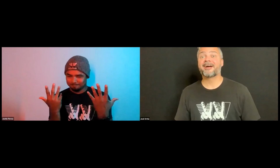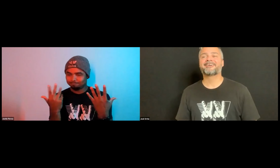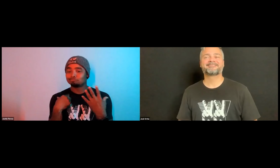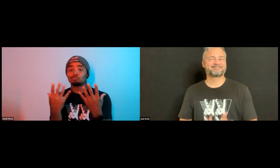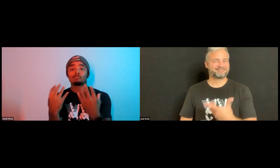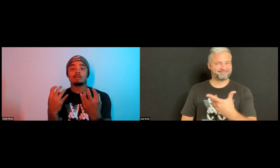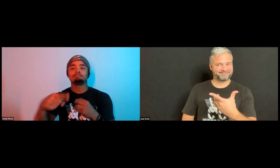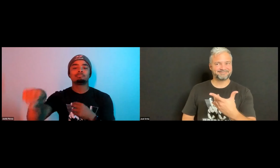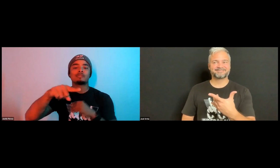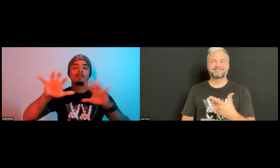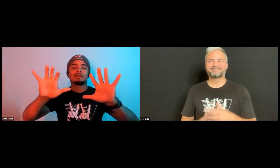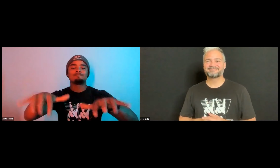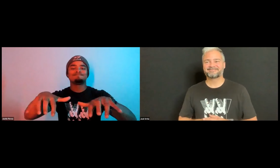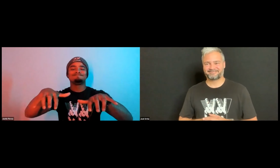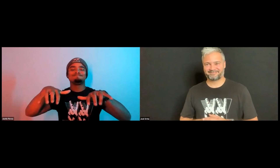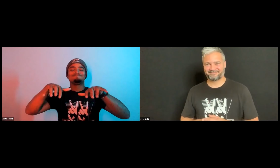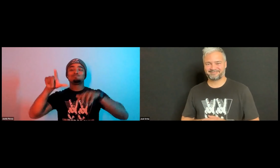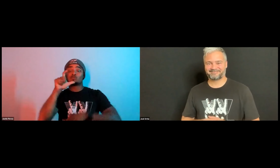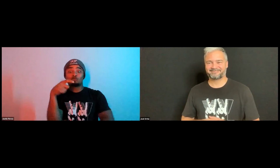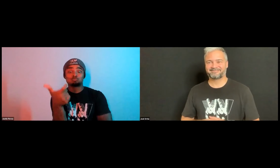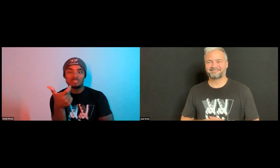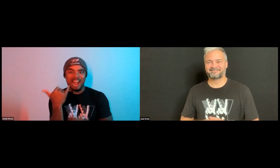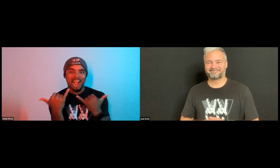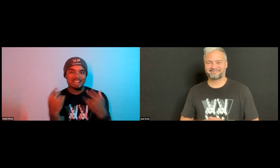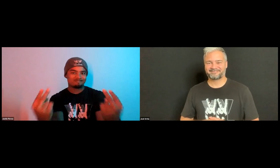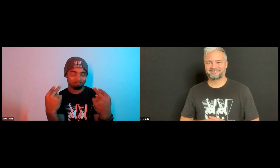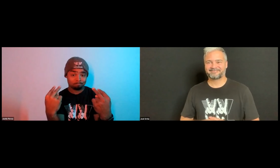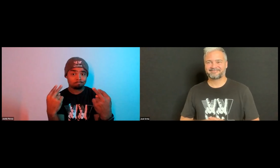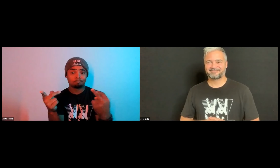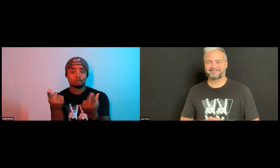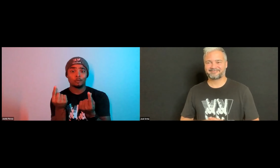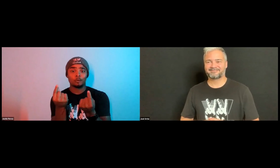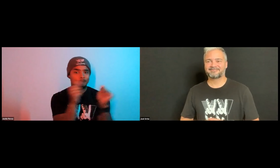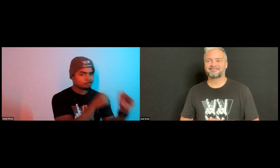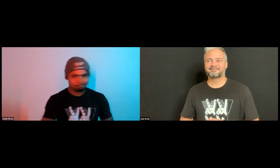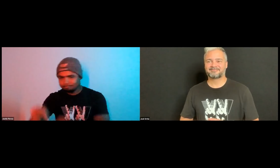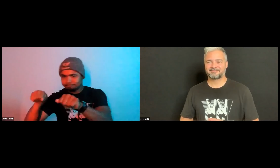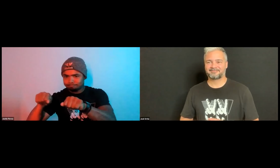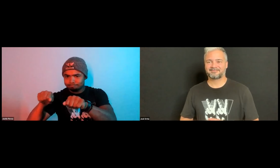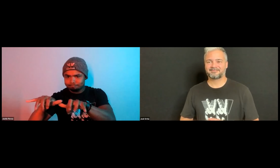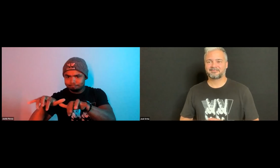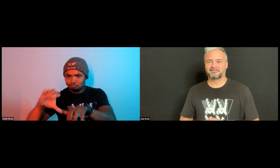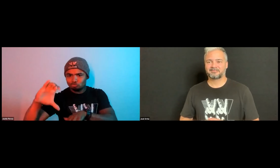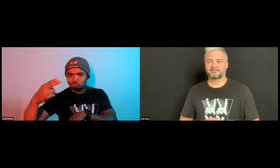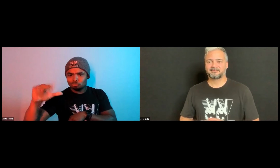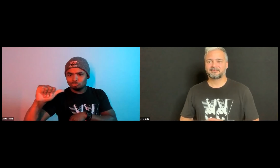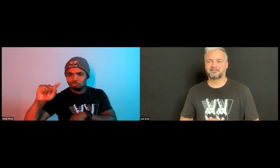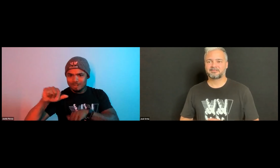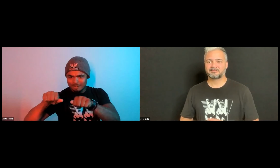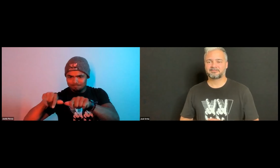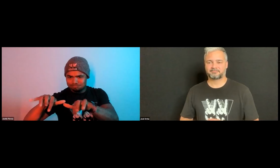I want the audience who is watching this right now to go to the chat.